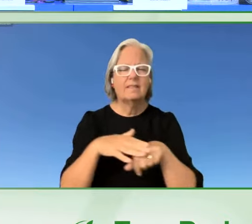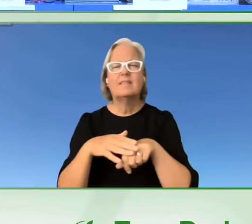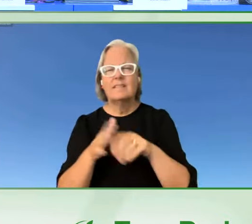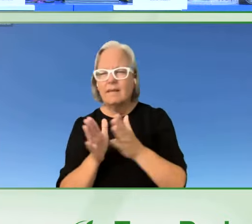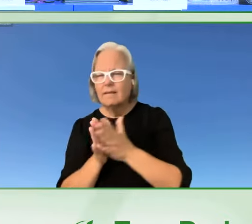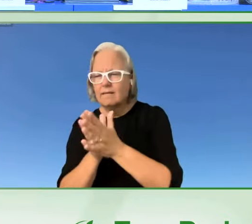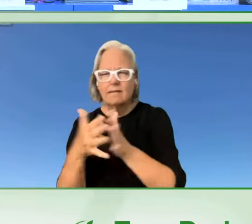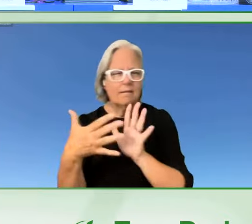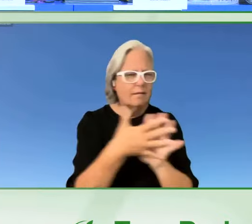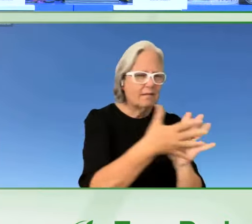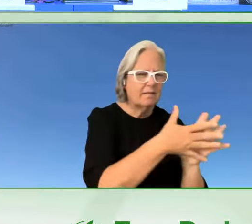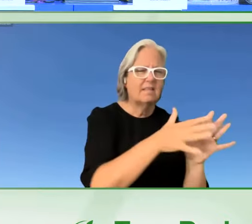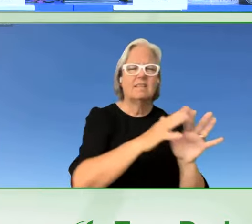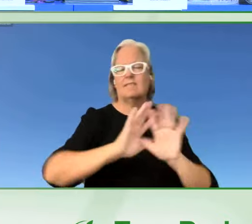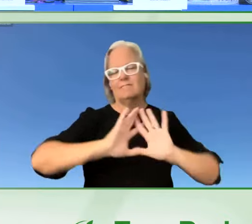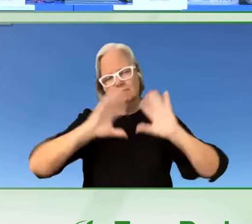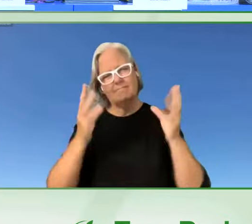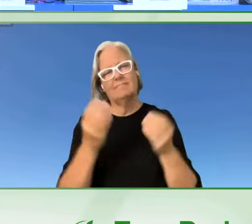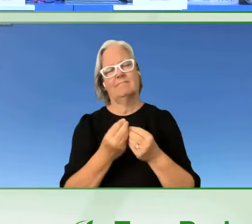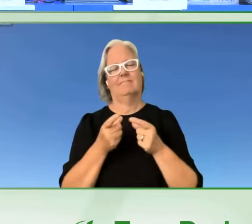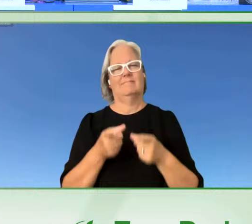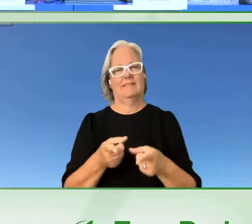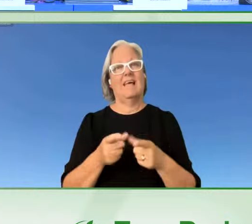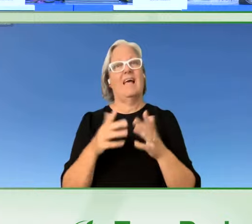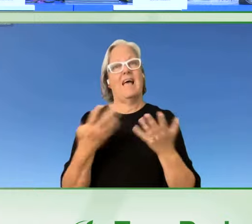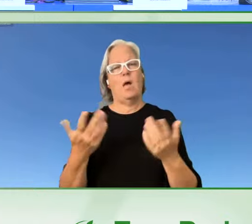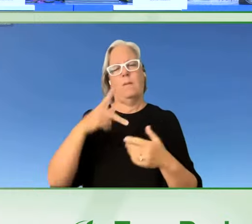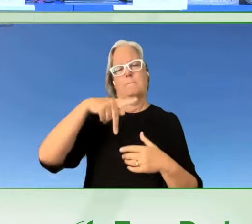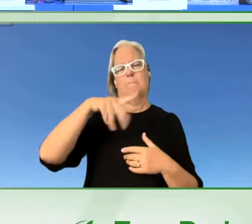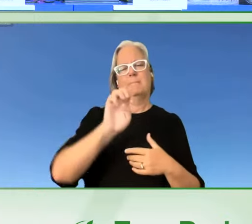His response, show it to me!